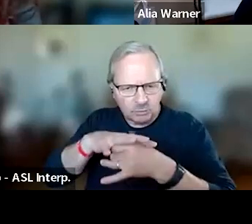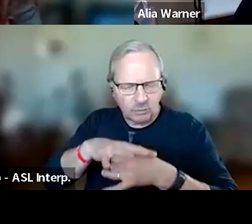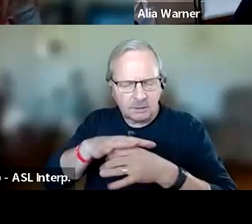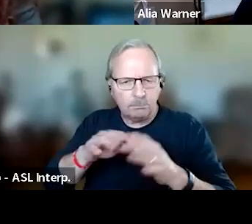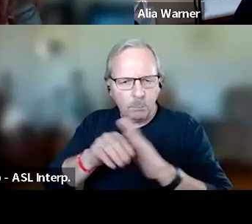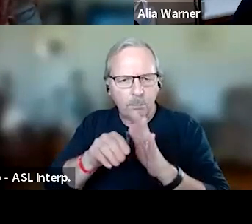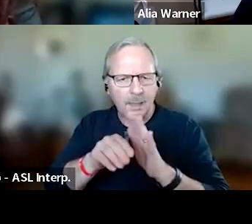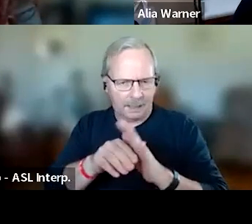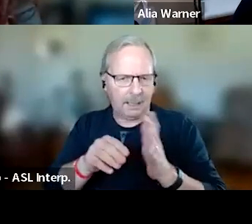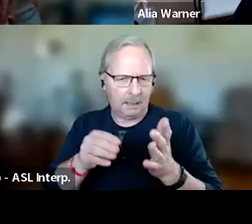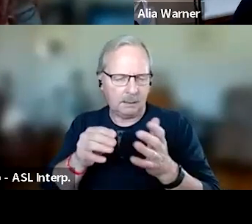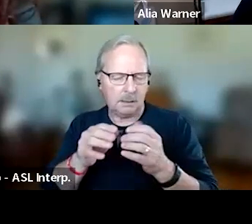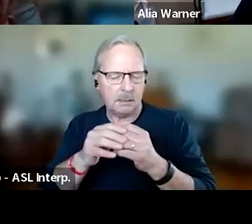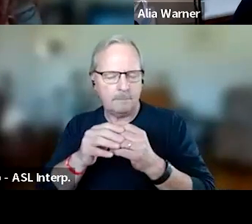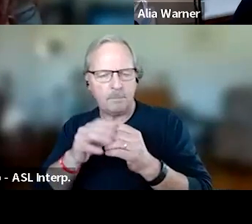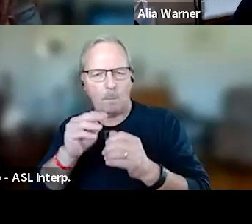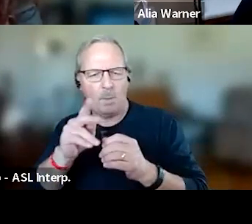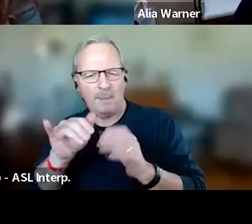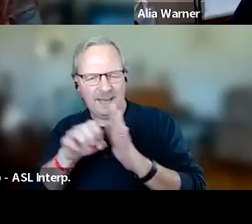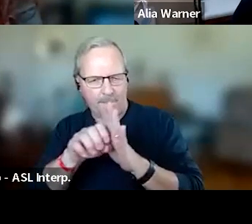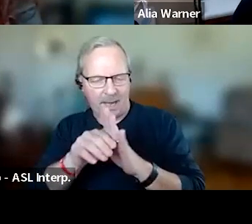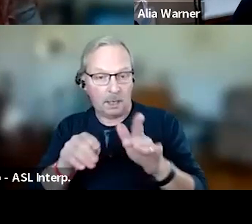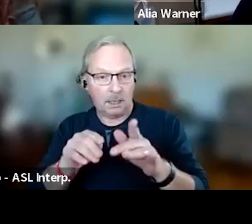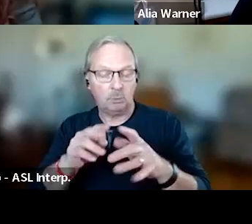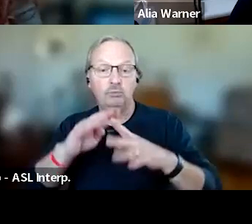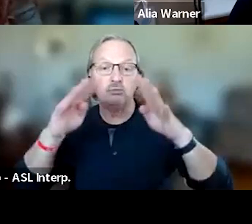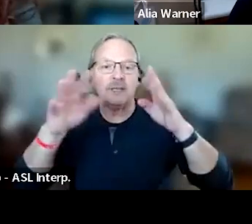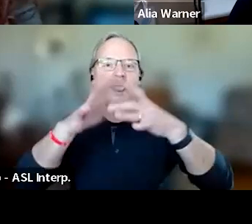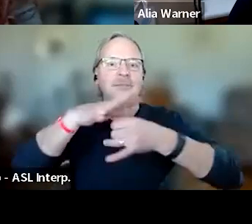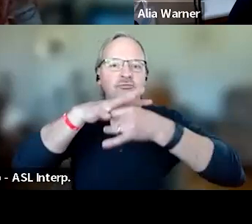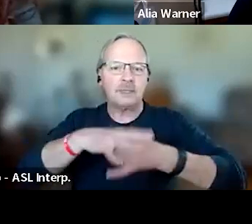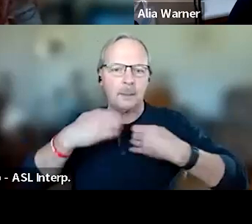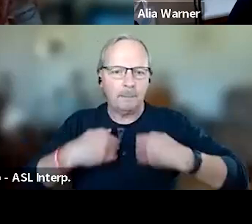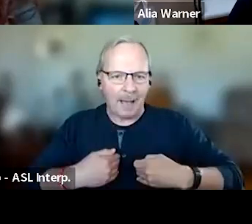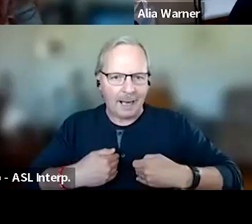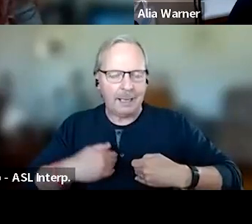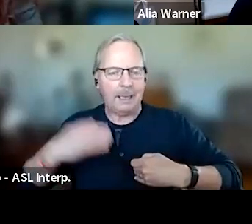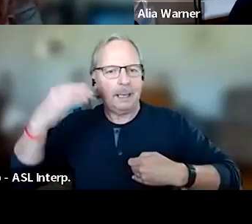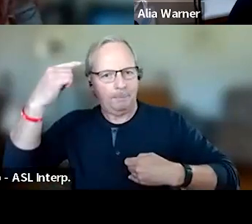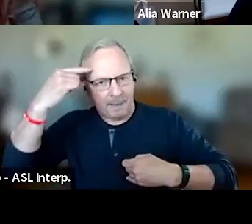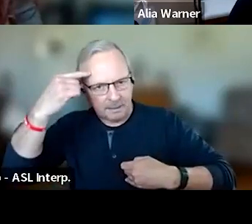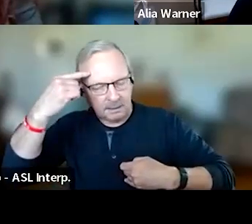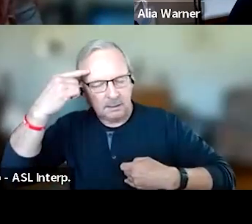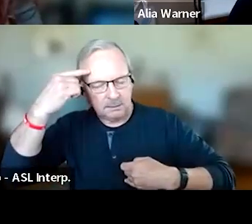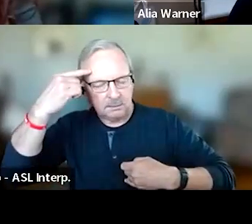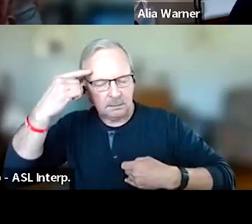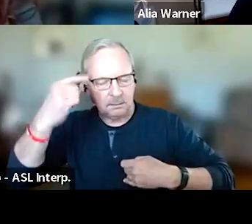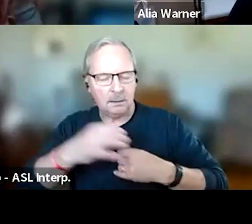Substances create a lot of stress on the body, stress mentally, so...